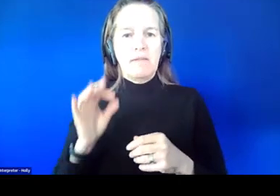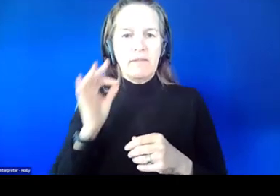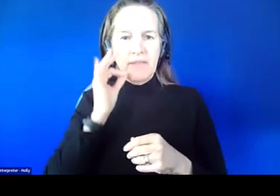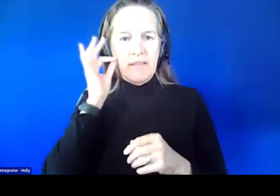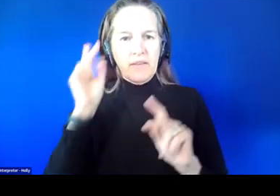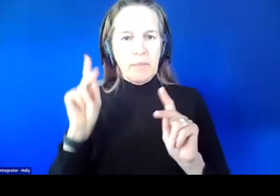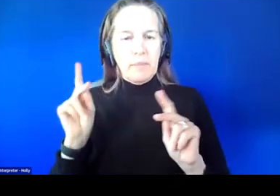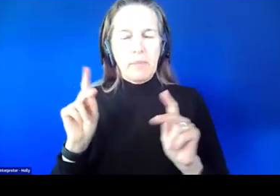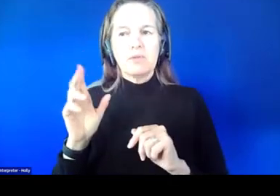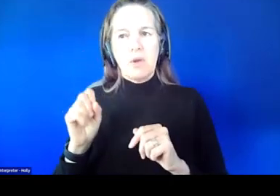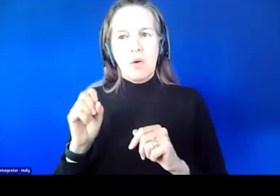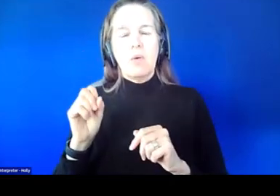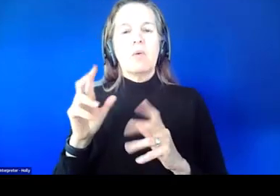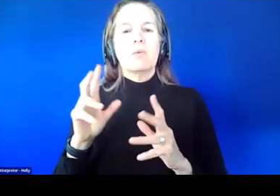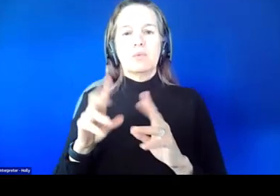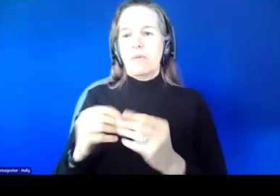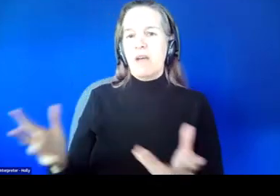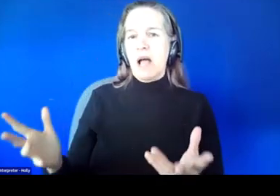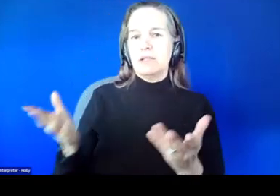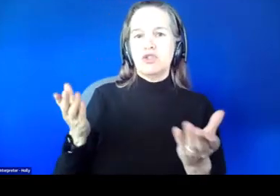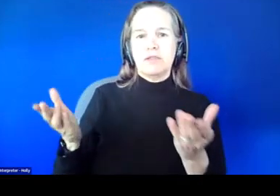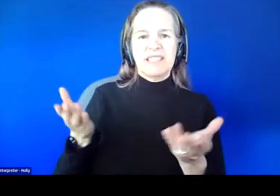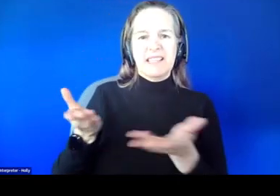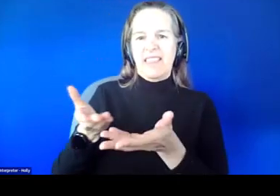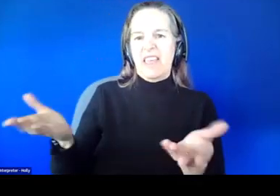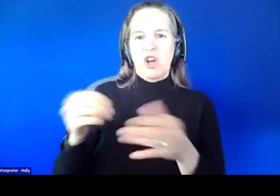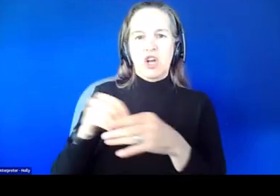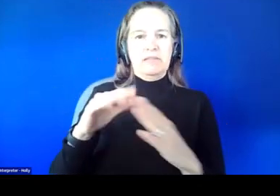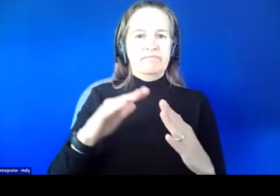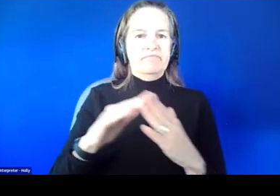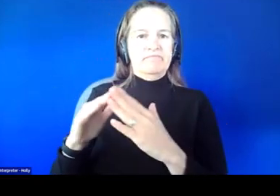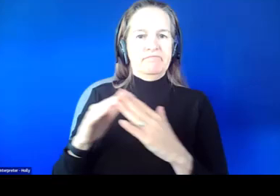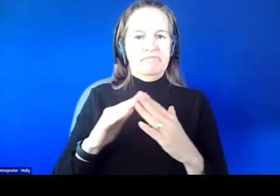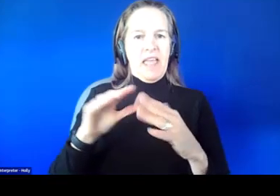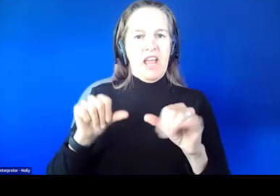in the metro area and what that would look like. Next slide please.